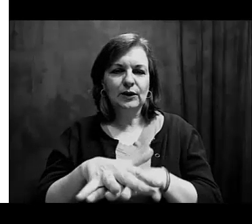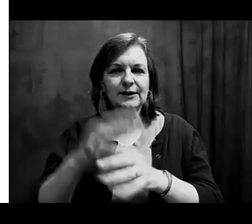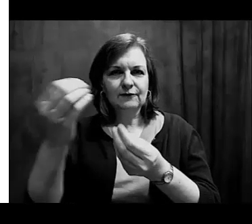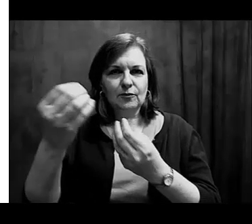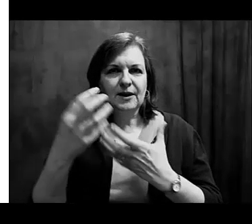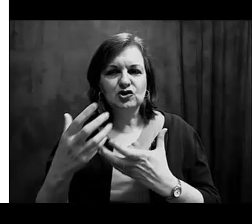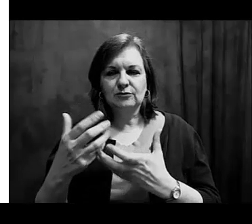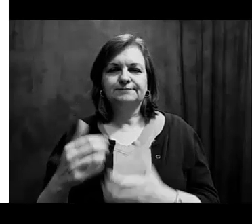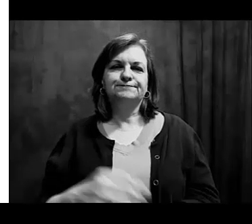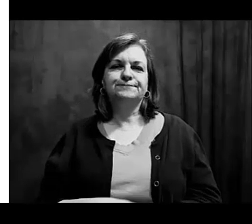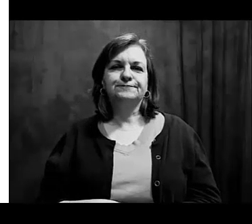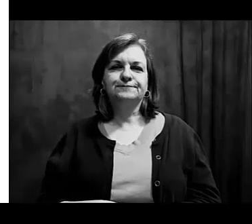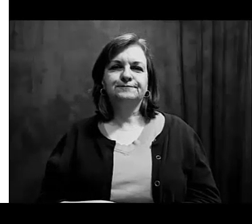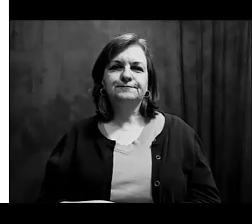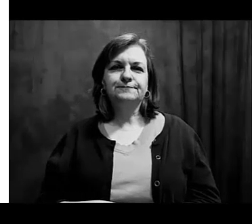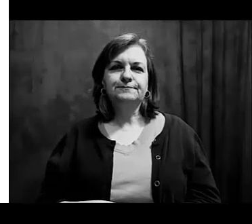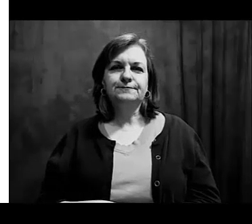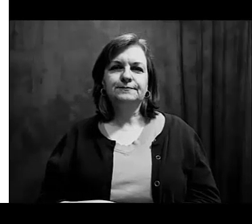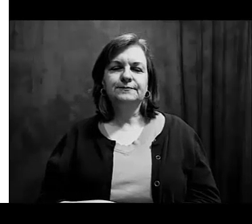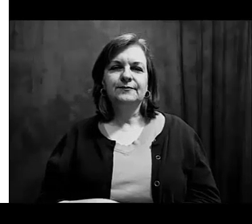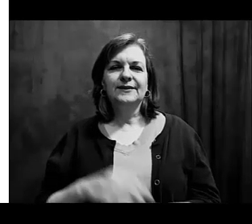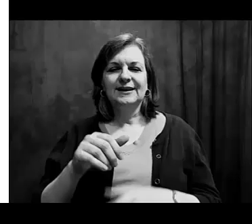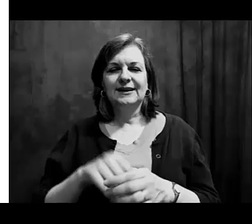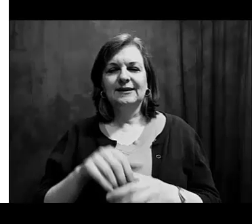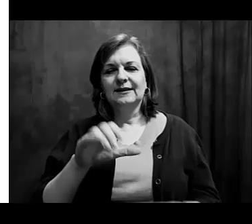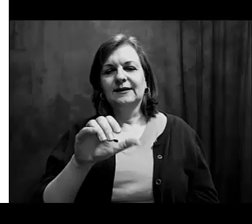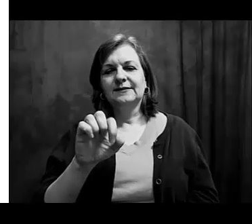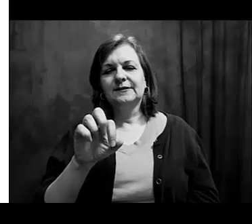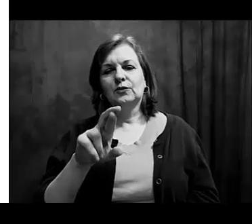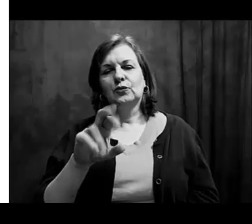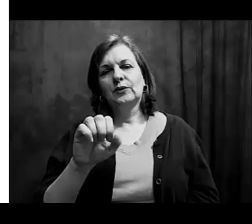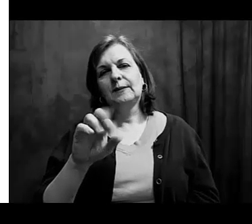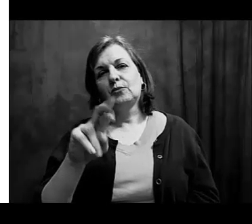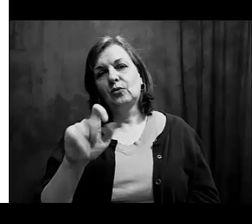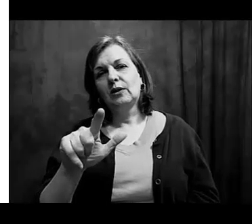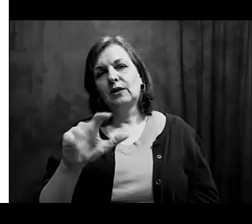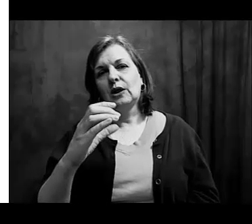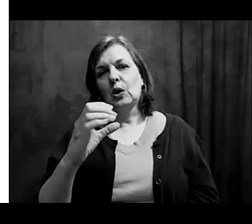particularly in what we call the cerebral cortex